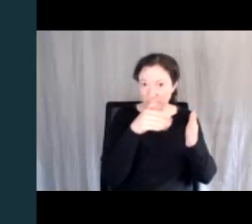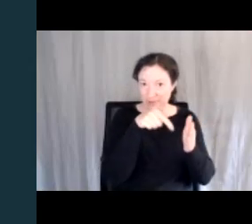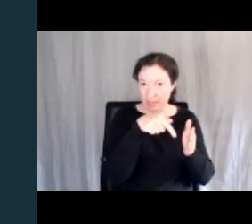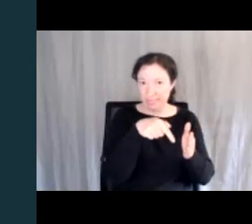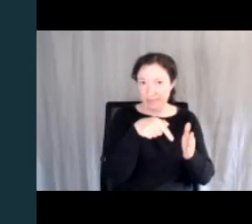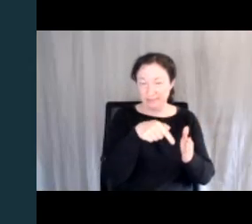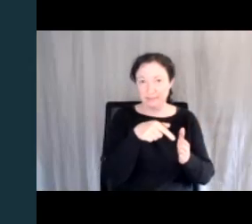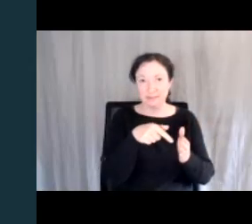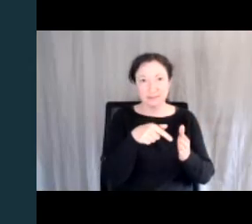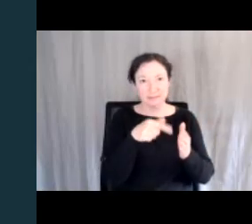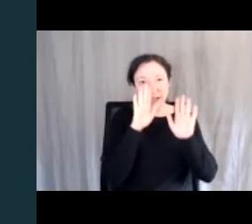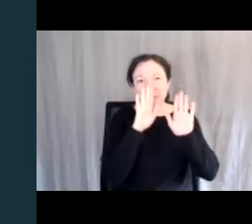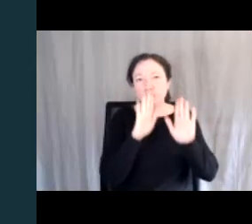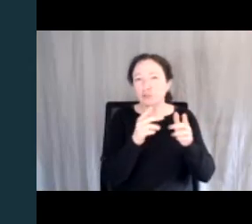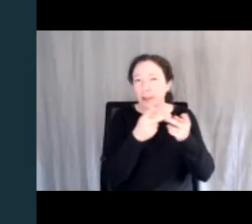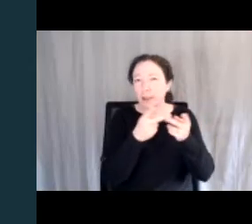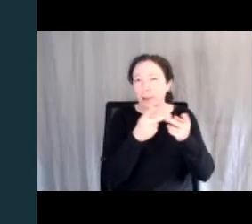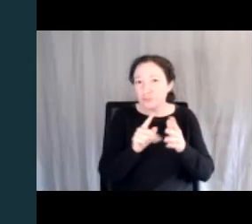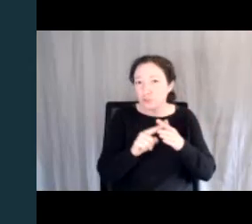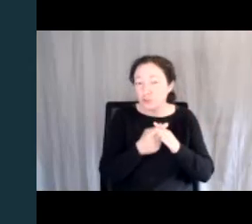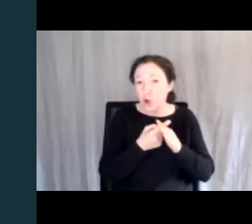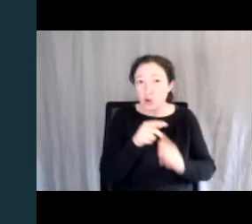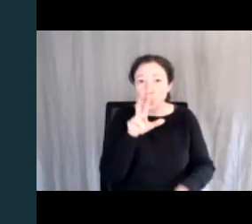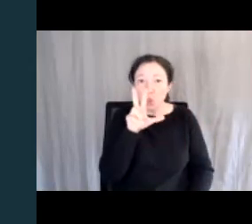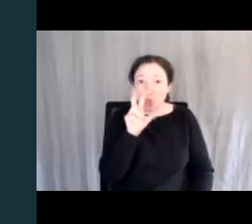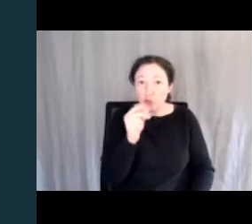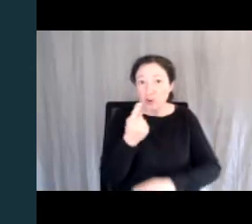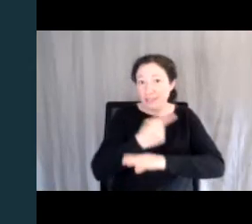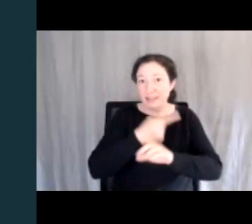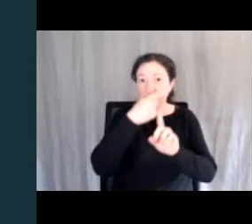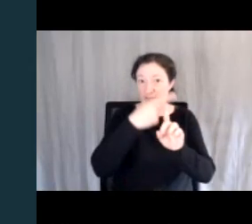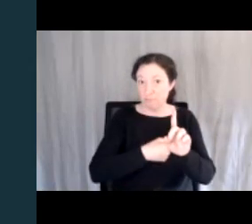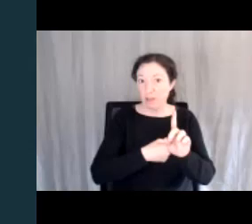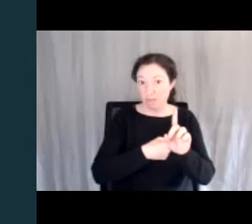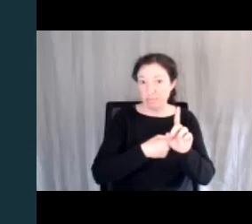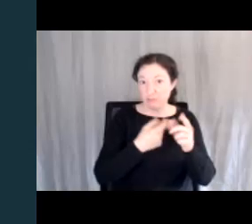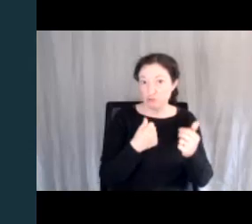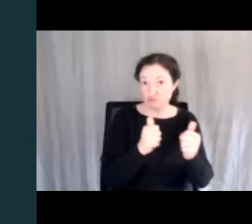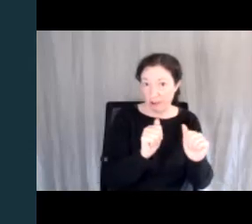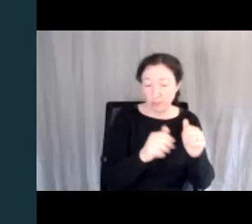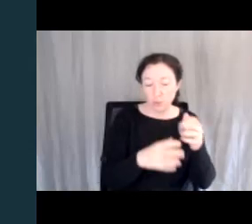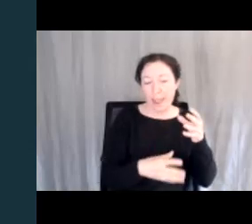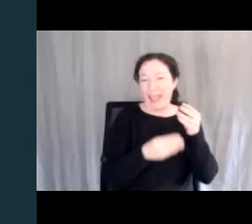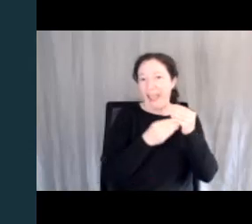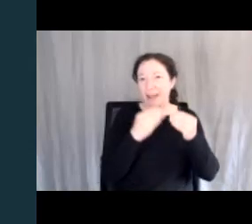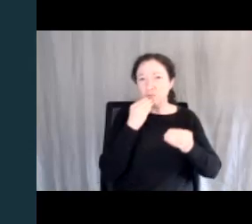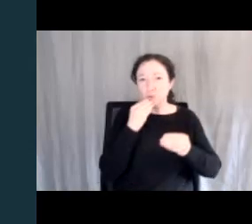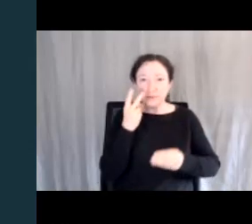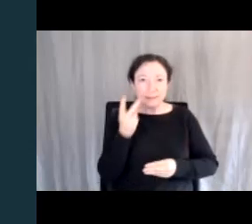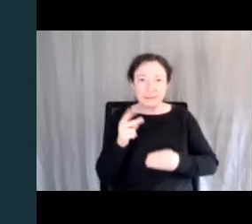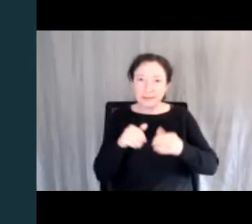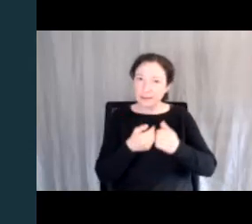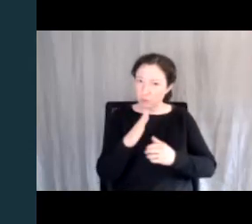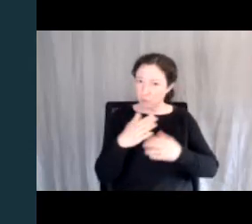If you just want to do 30 days, take foods out and then slowly add 'em back in to see how your body responds. The paleo diet is a low glycemic diet.